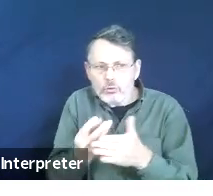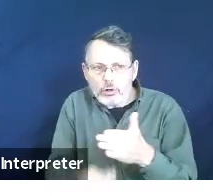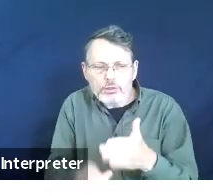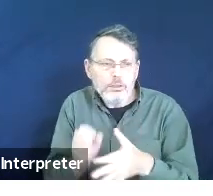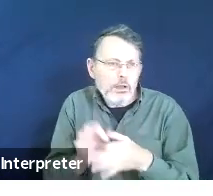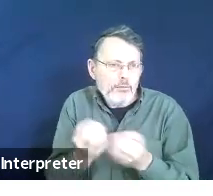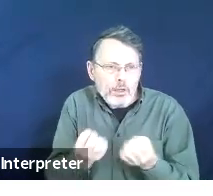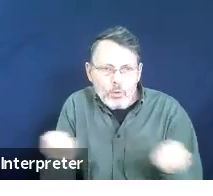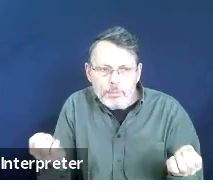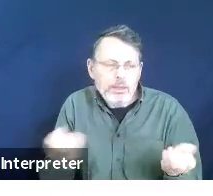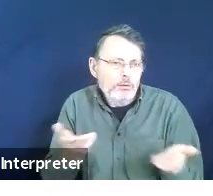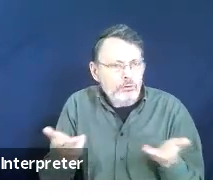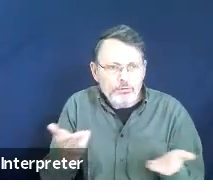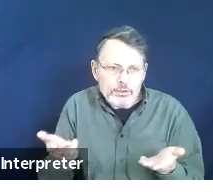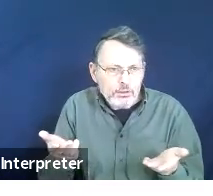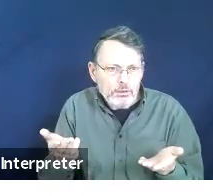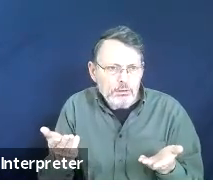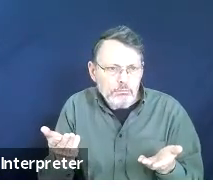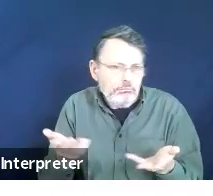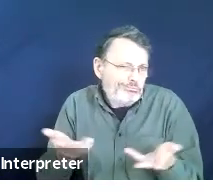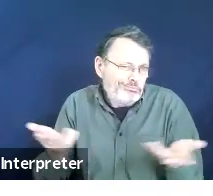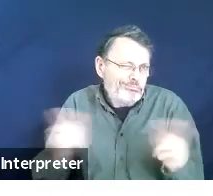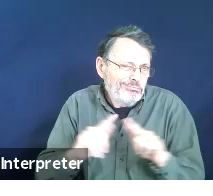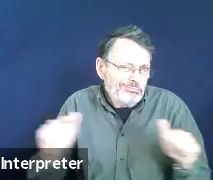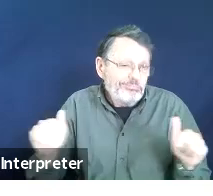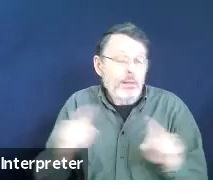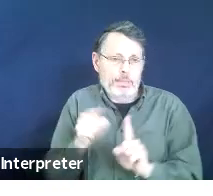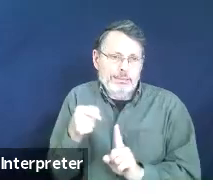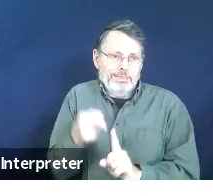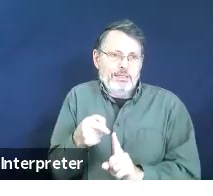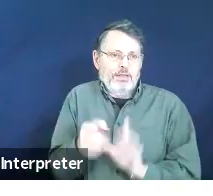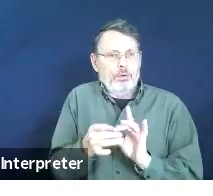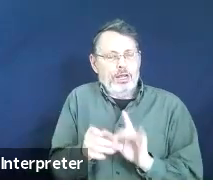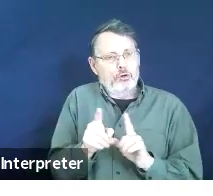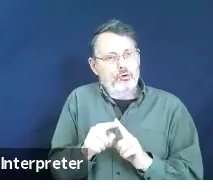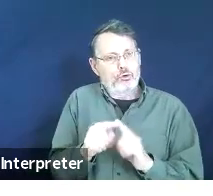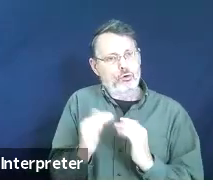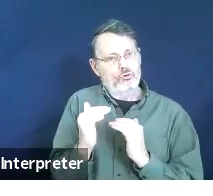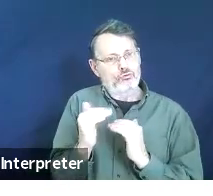equipment and services, but specifically related to restrictions being lifted in the states because